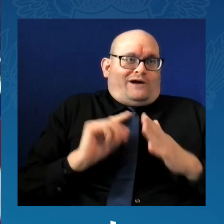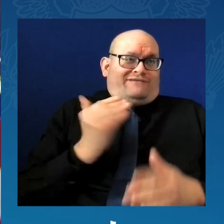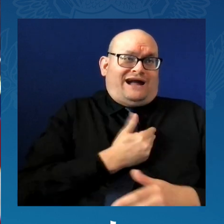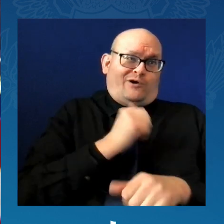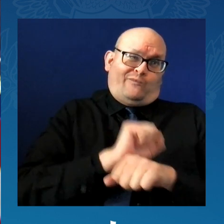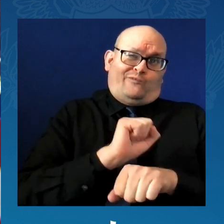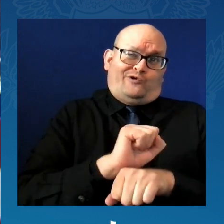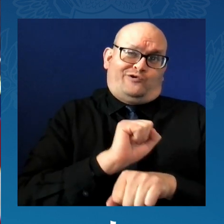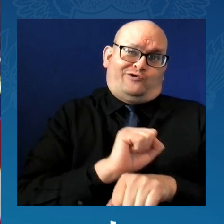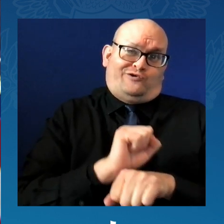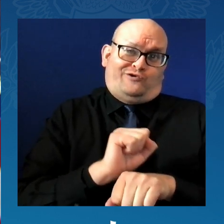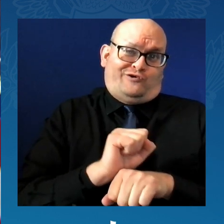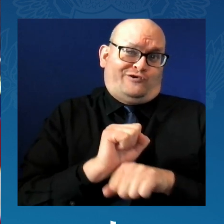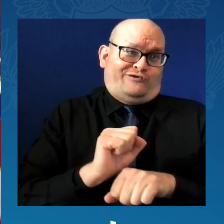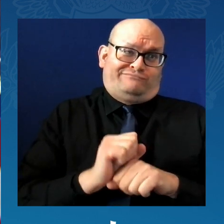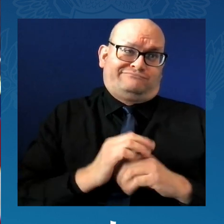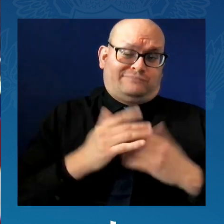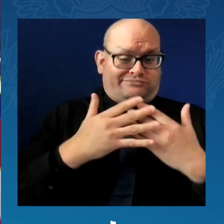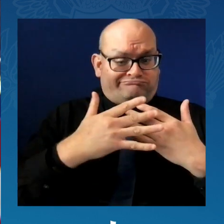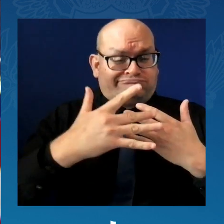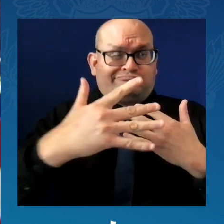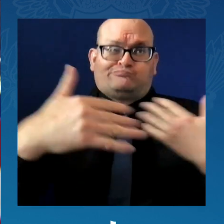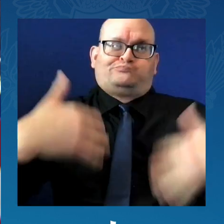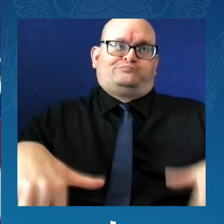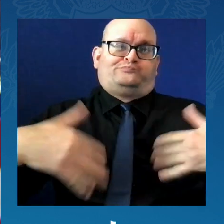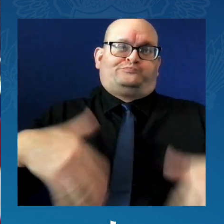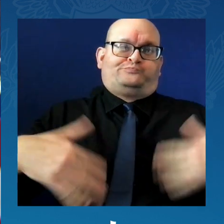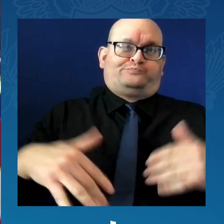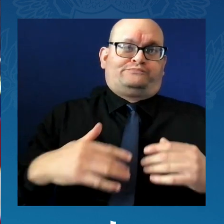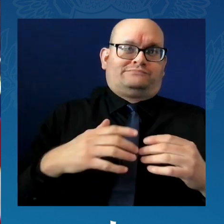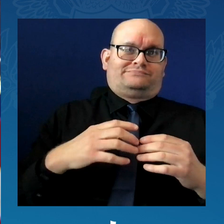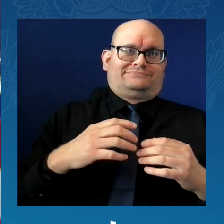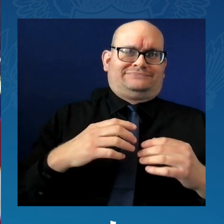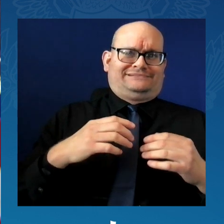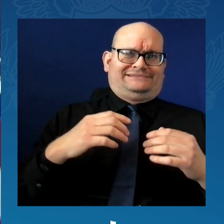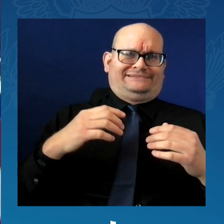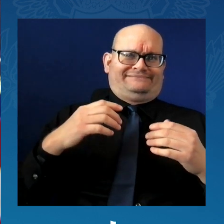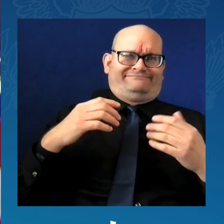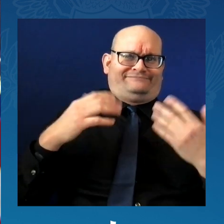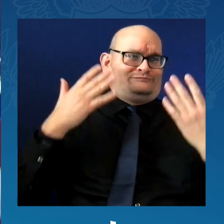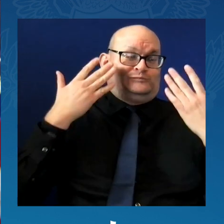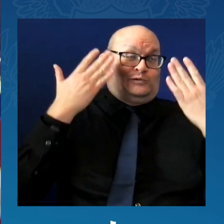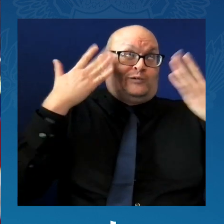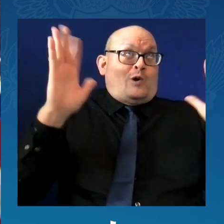There is so much we still don't know and so much we still haven't done.